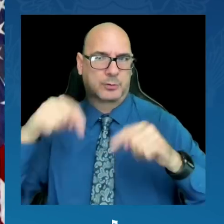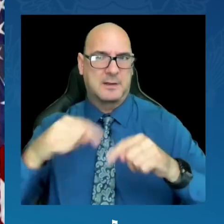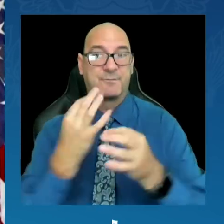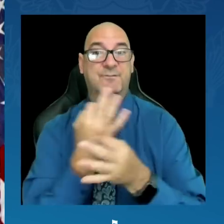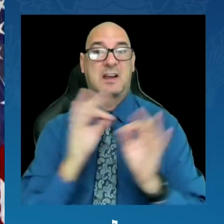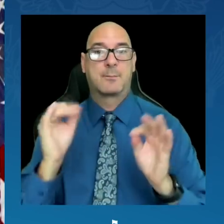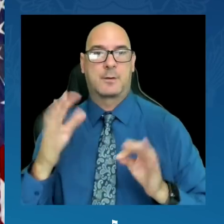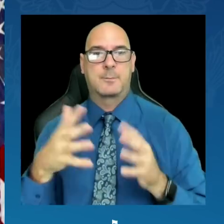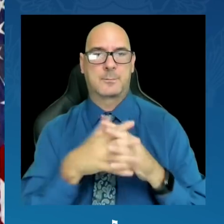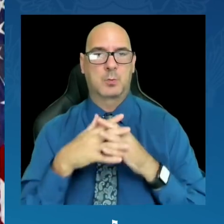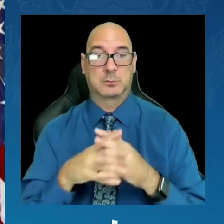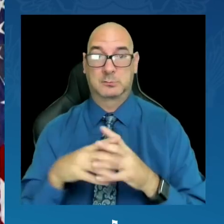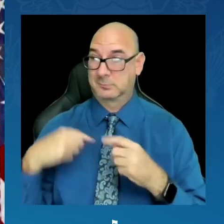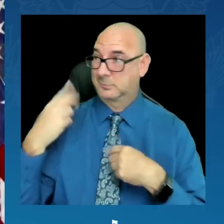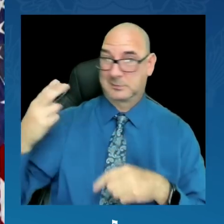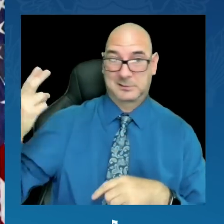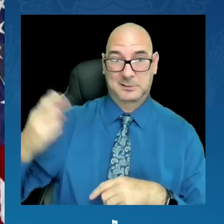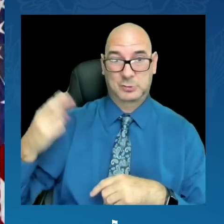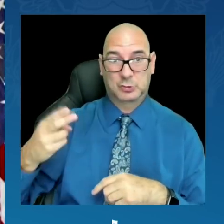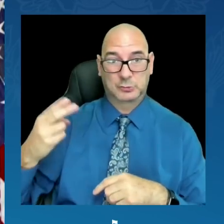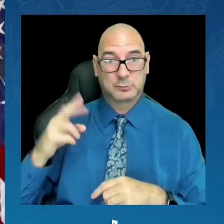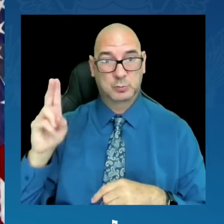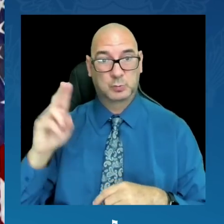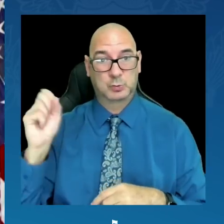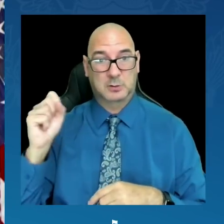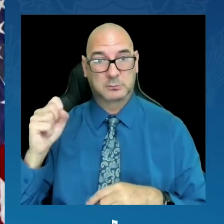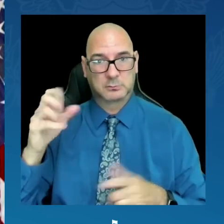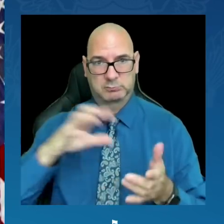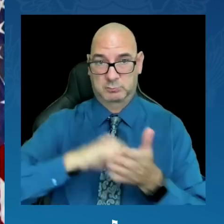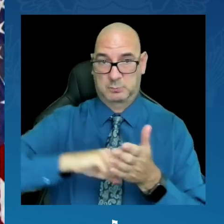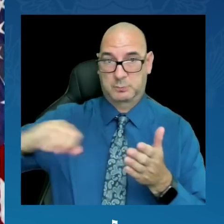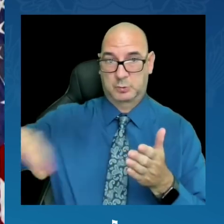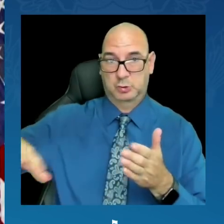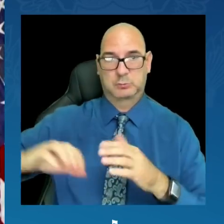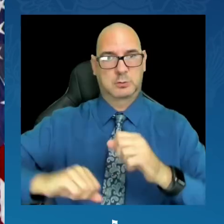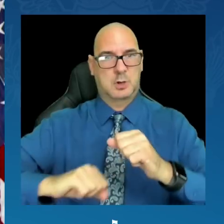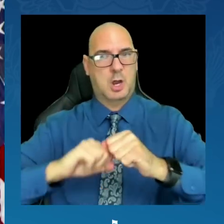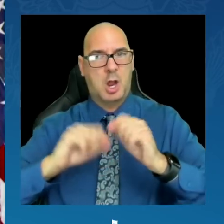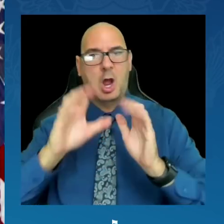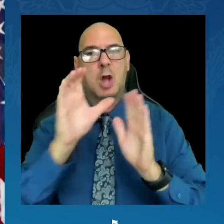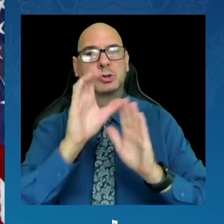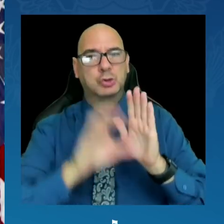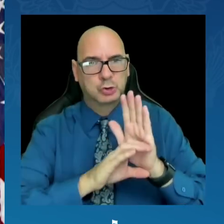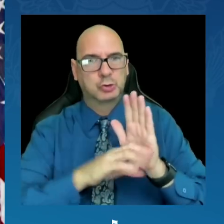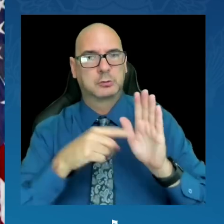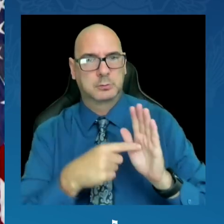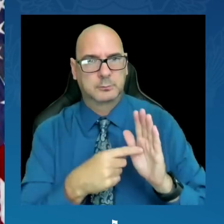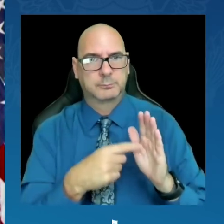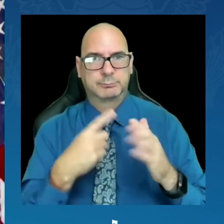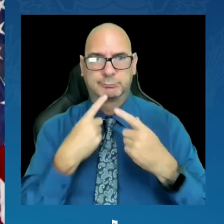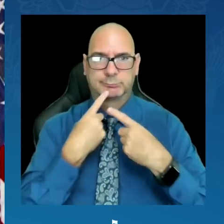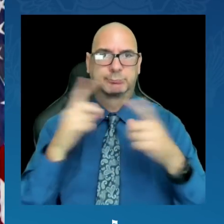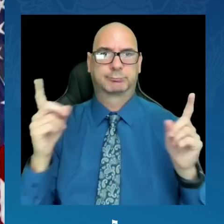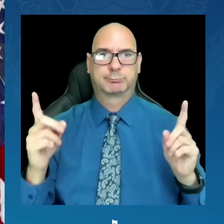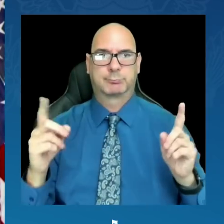that we've taken away a constitutional freedom. And it happened this morning in Washington. We have a battle that needs to be waged